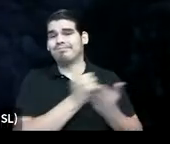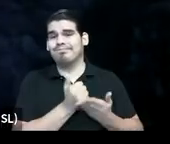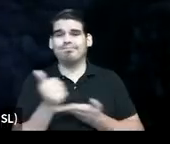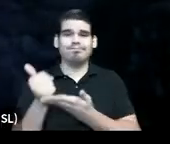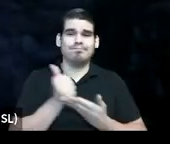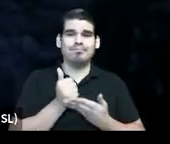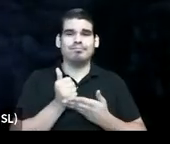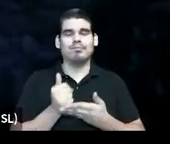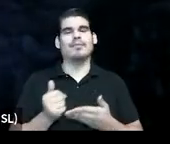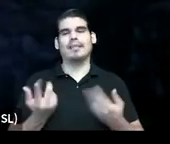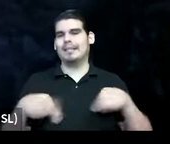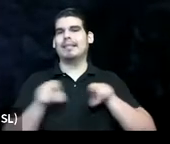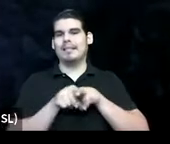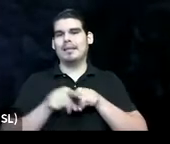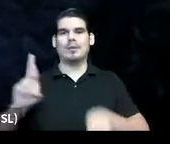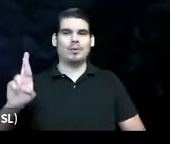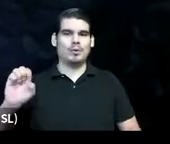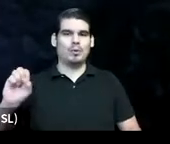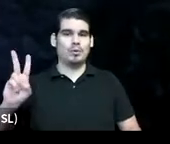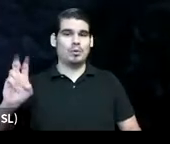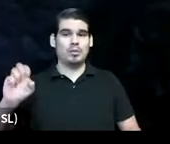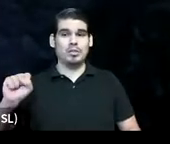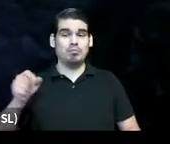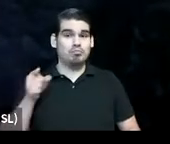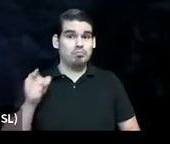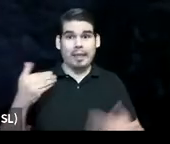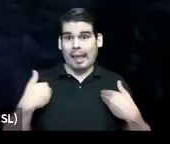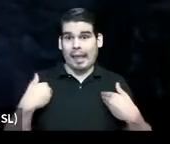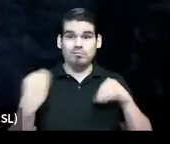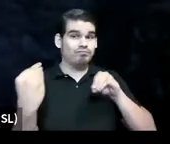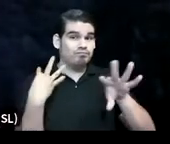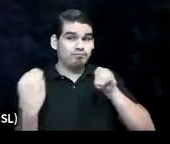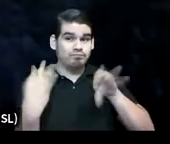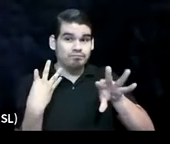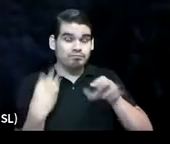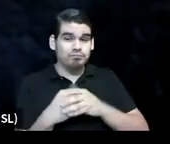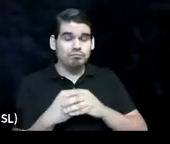Vice President: All right. And then lastly we have vice chair of region two's group.